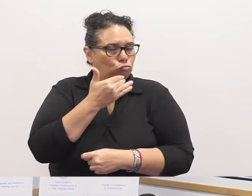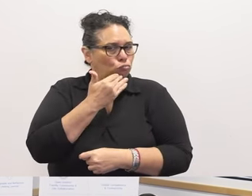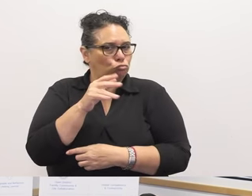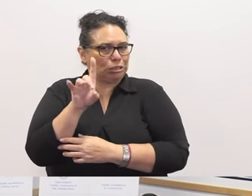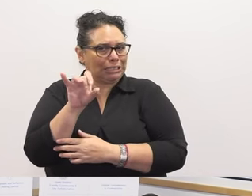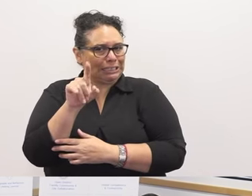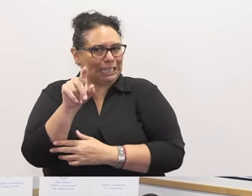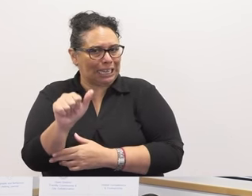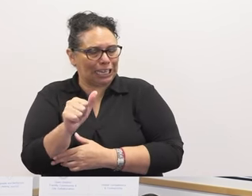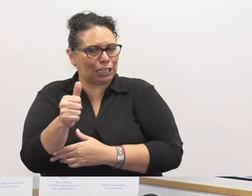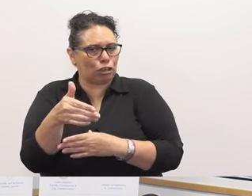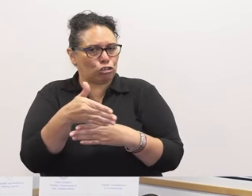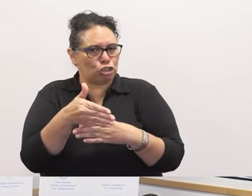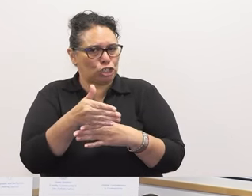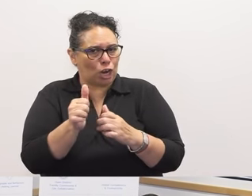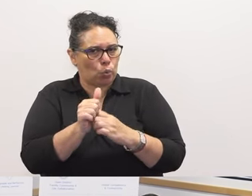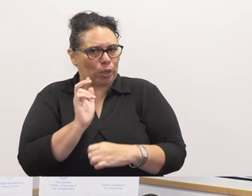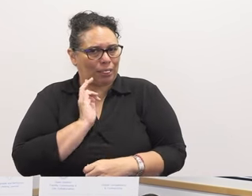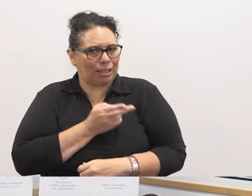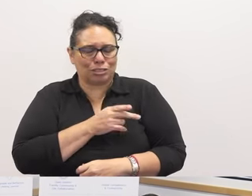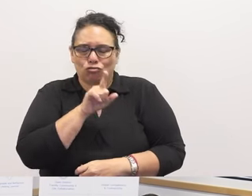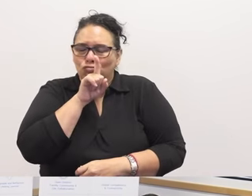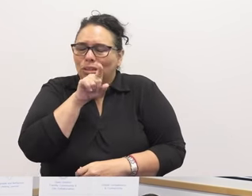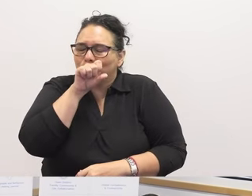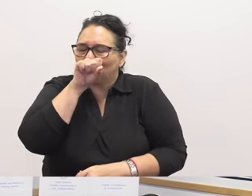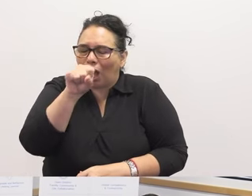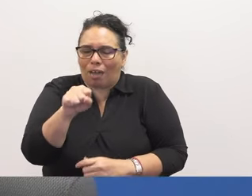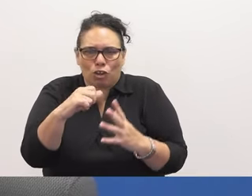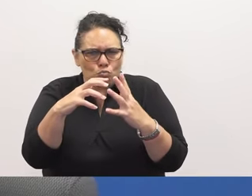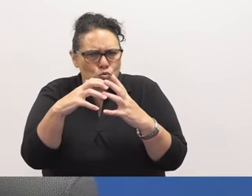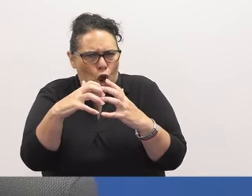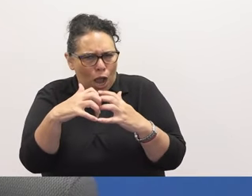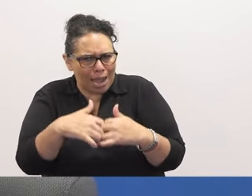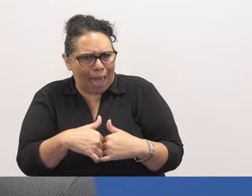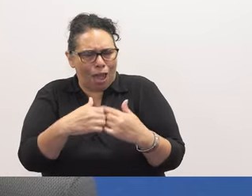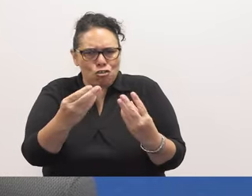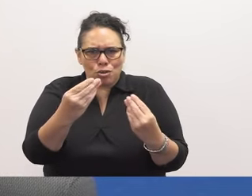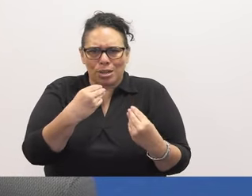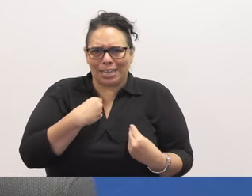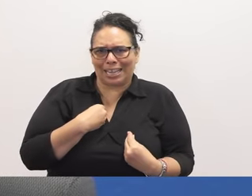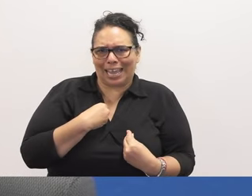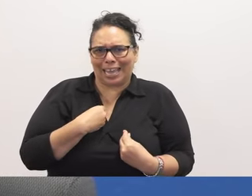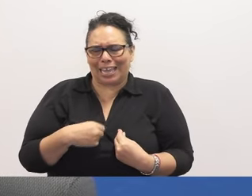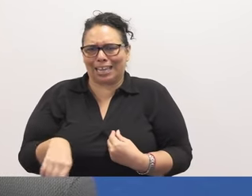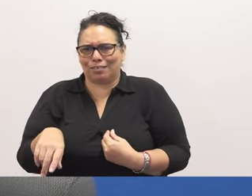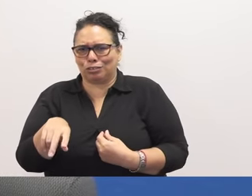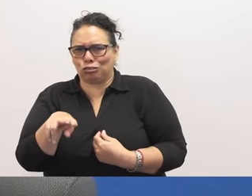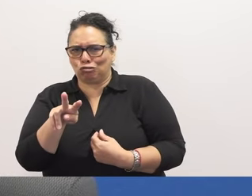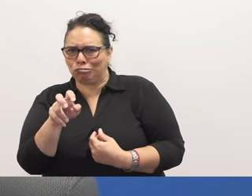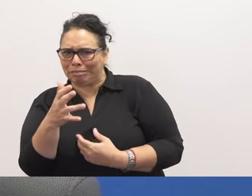that you shared with us, Ms. Nemec and I really love that you broke it down. You gave us a 215 and then the gain